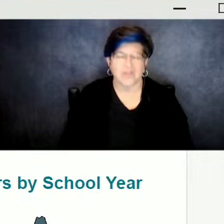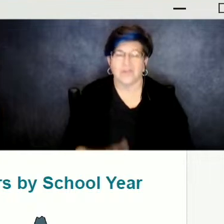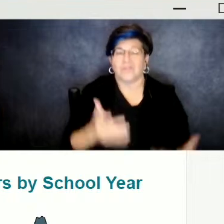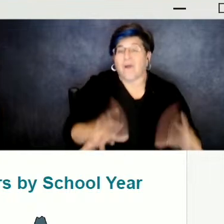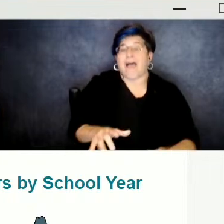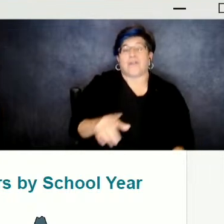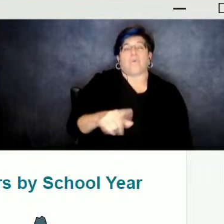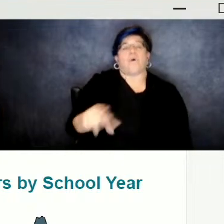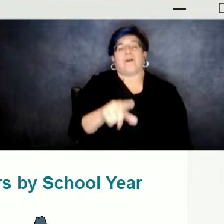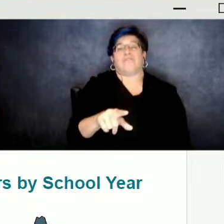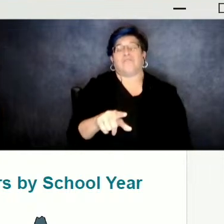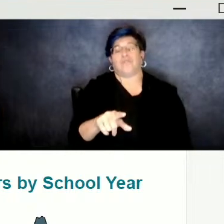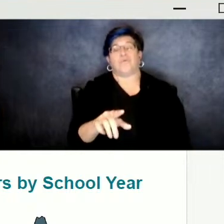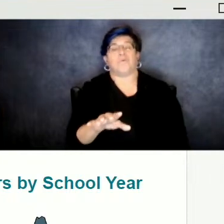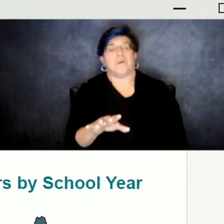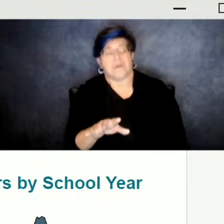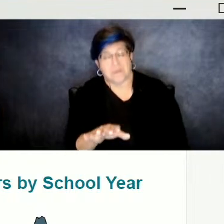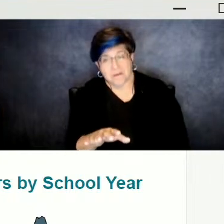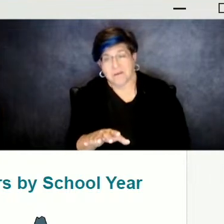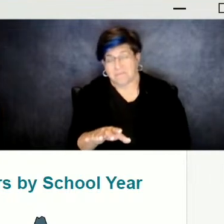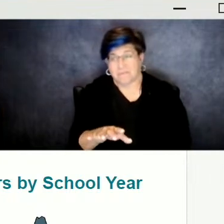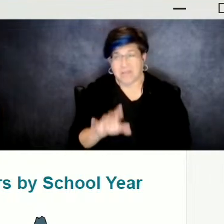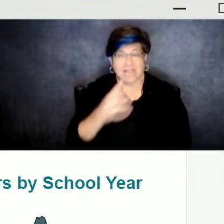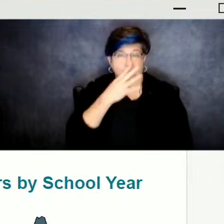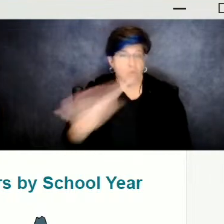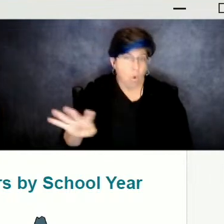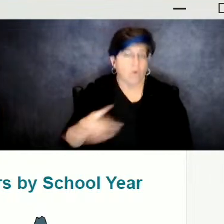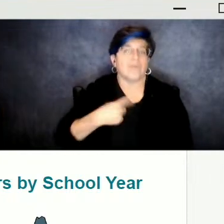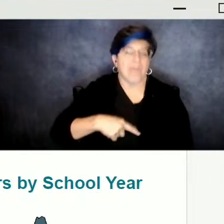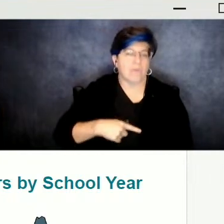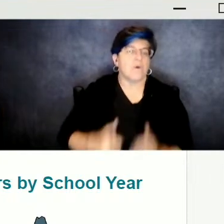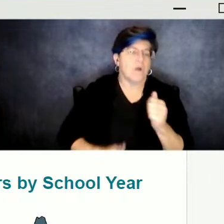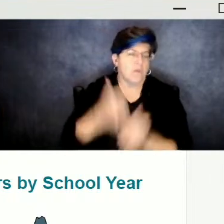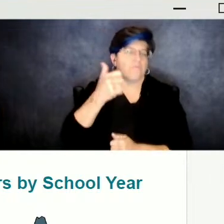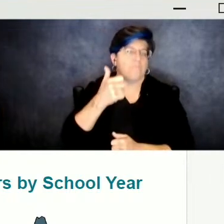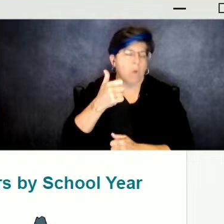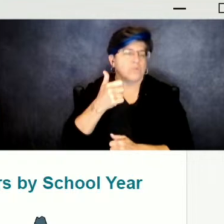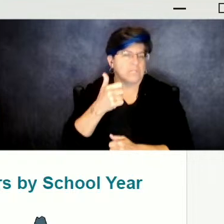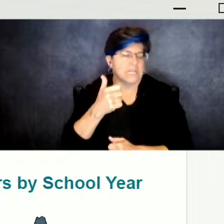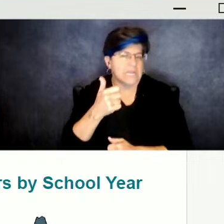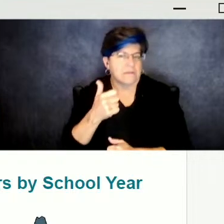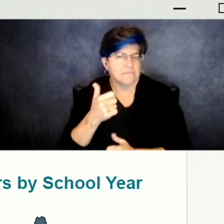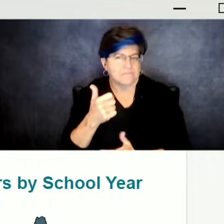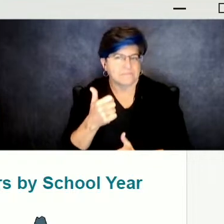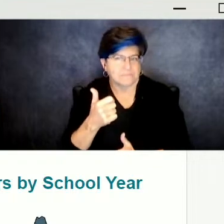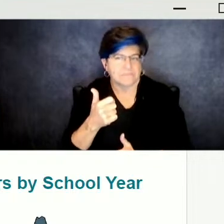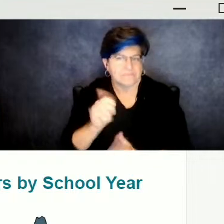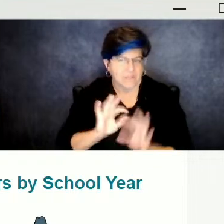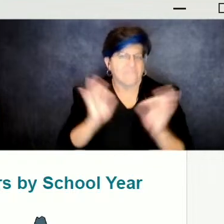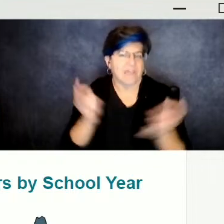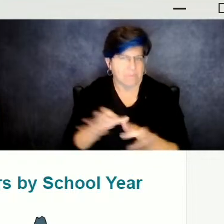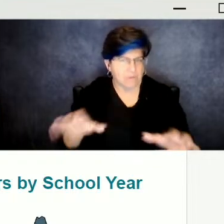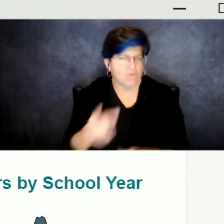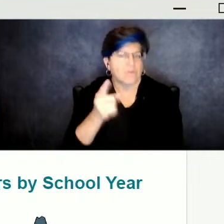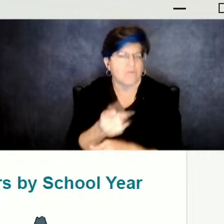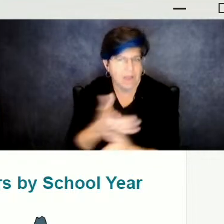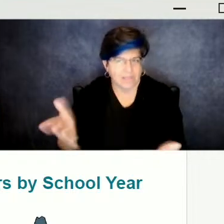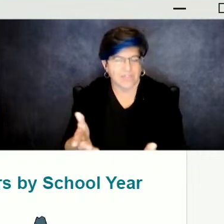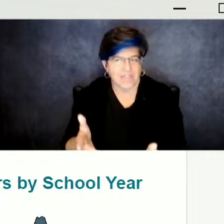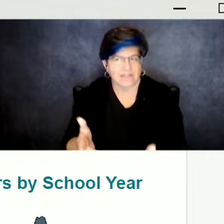DON'T BELIEVE THAT VACCINES ARE